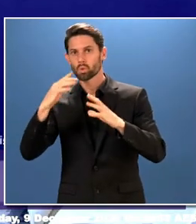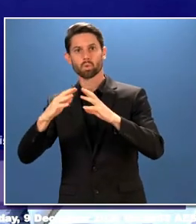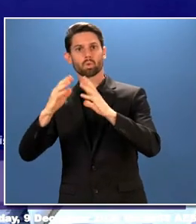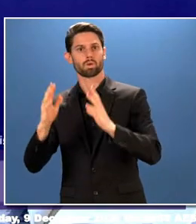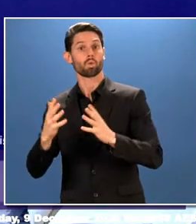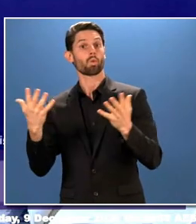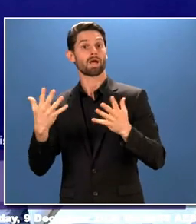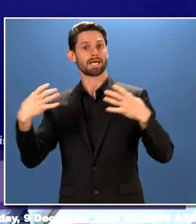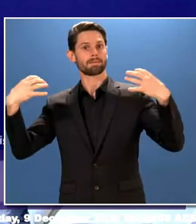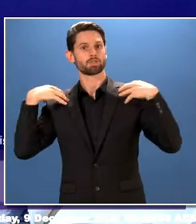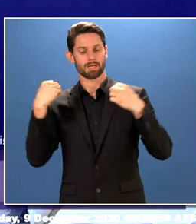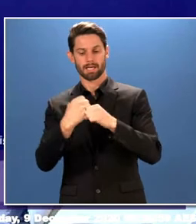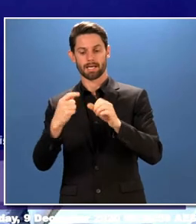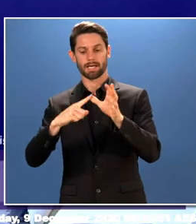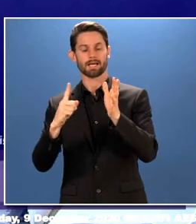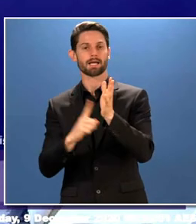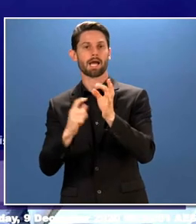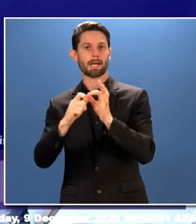Galbally in Melbourne is located.